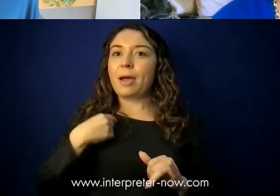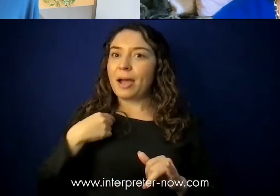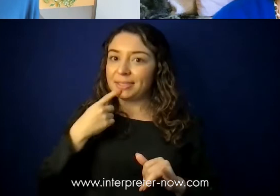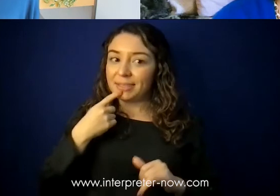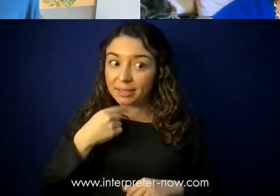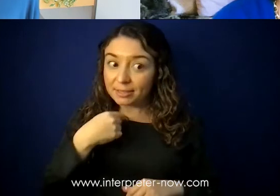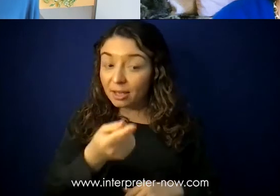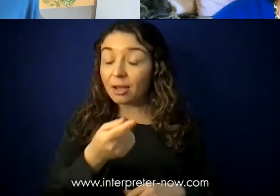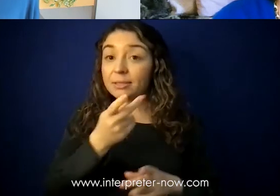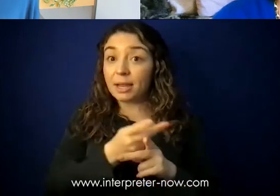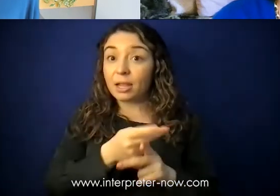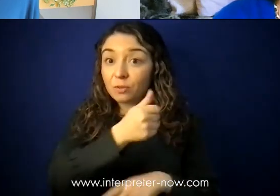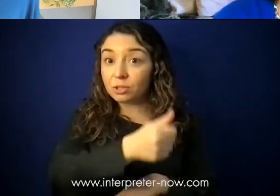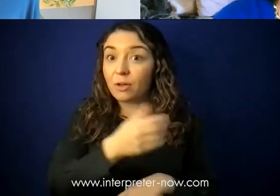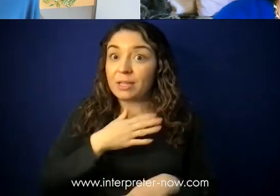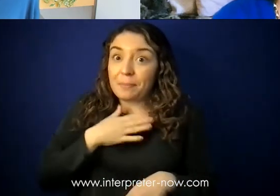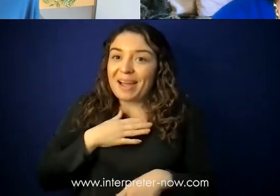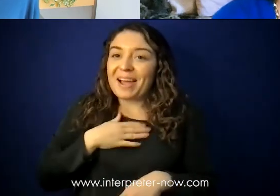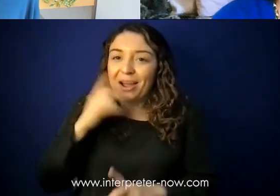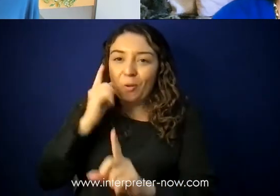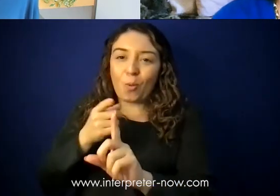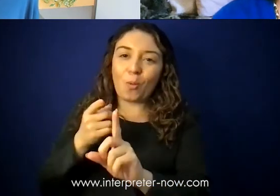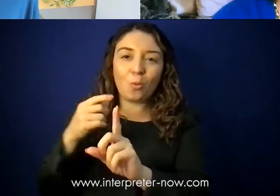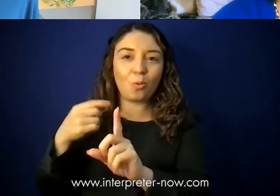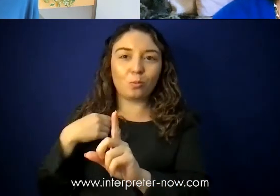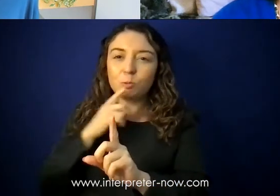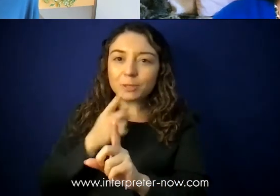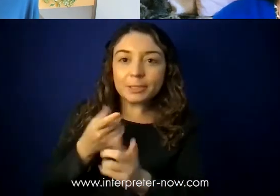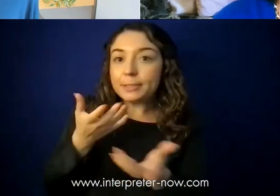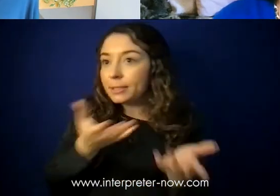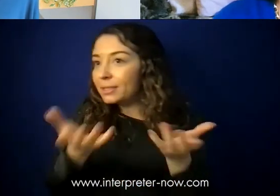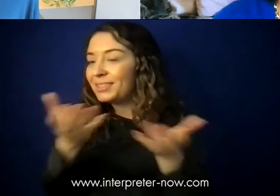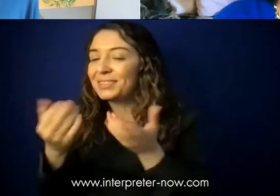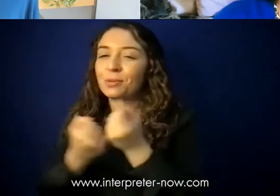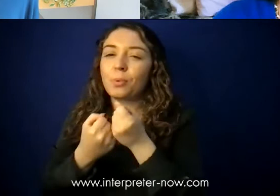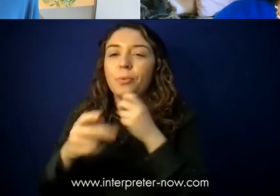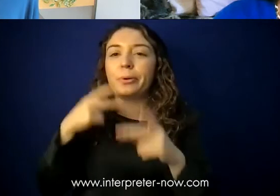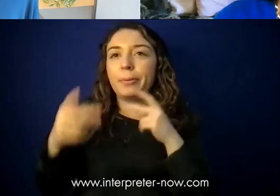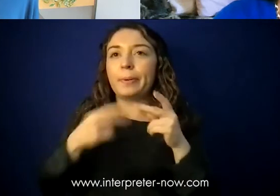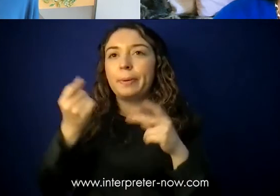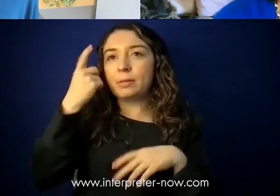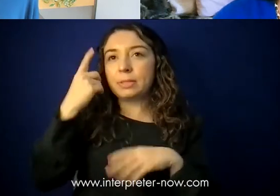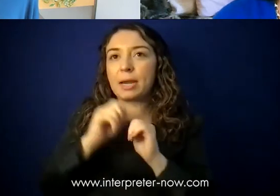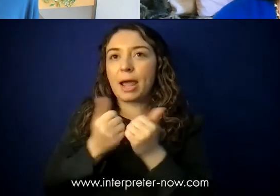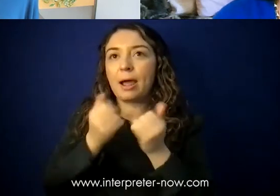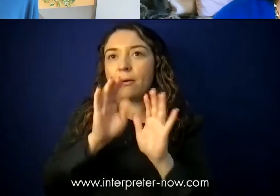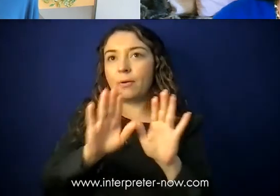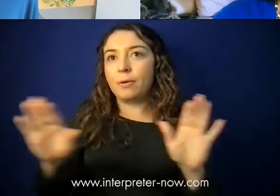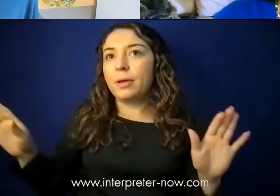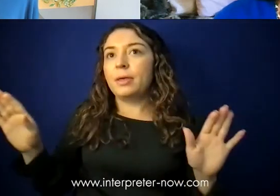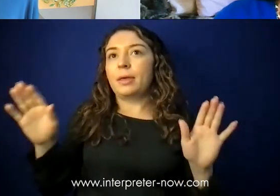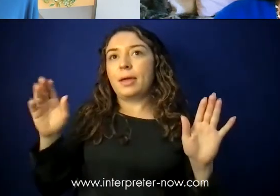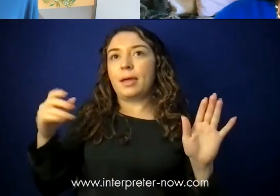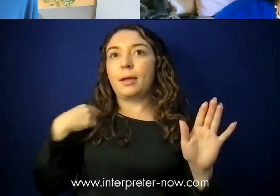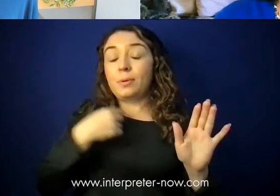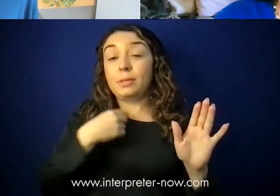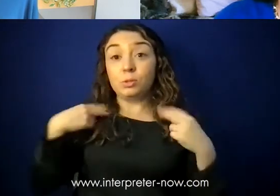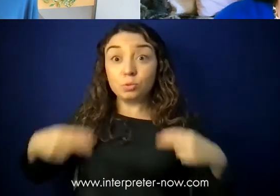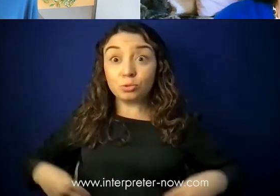It's my hidden mission to support people to understand how we as humans come to be formed